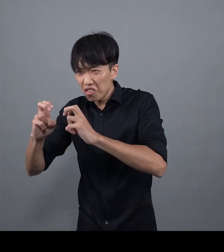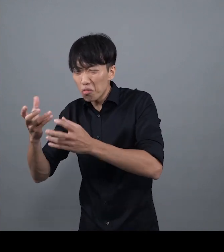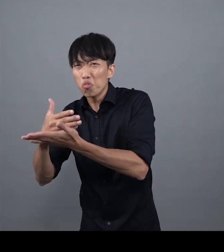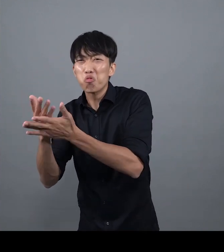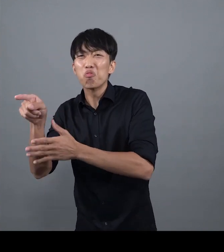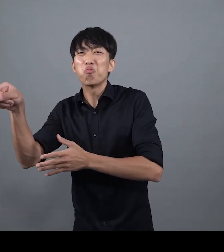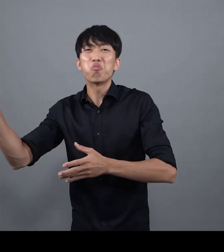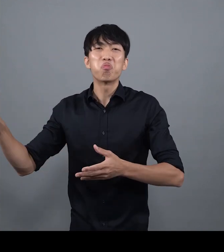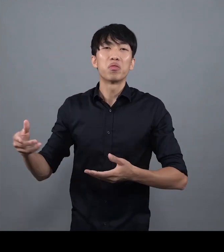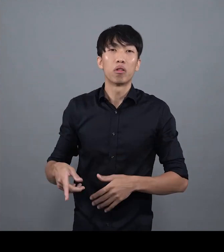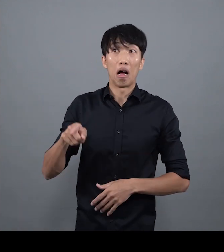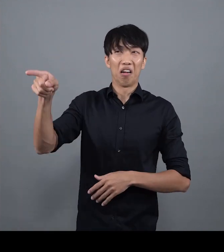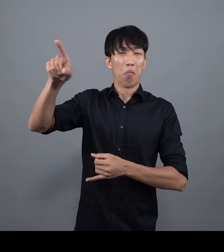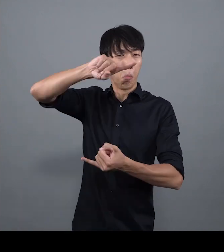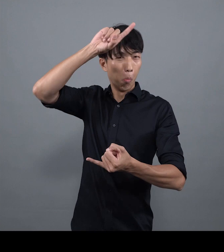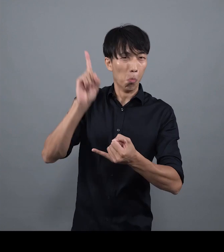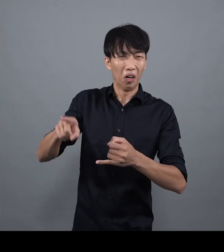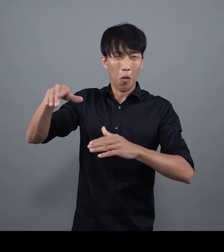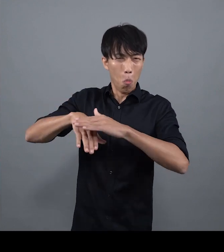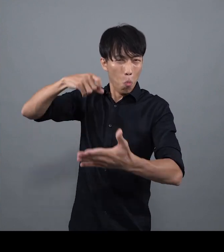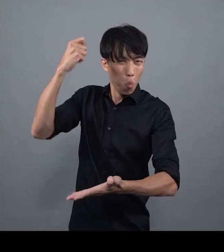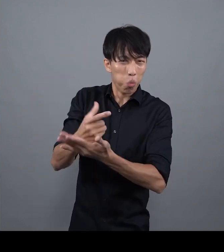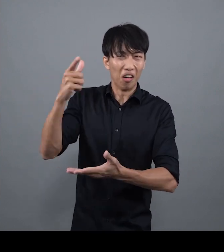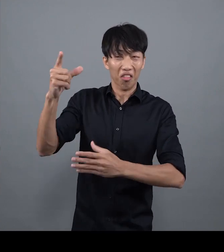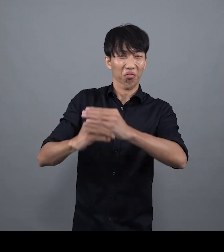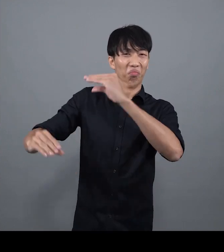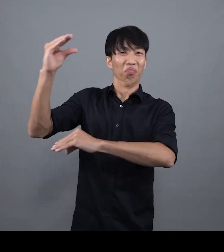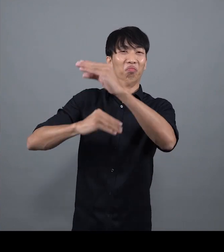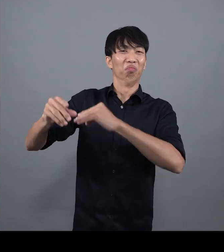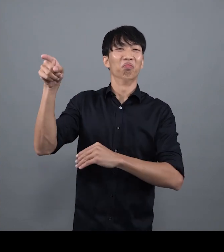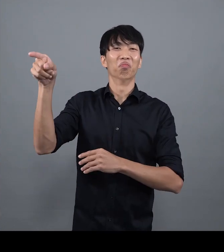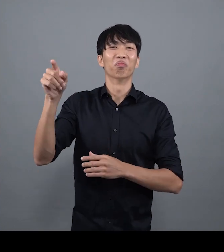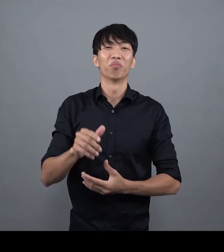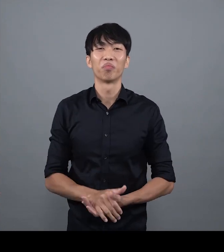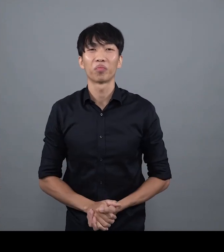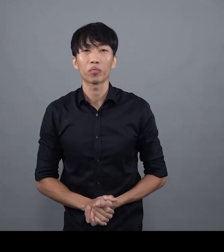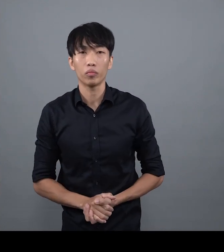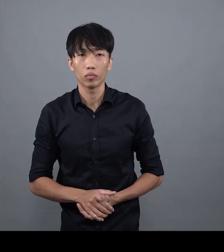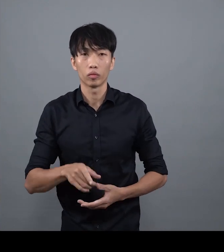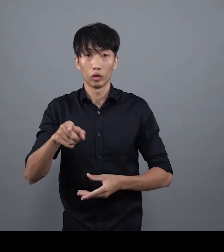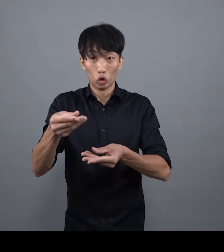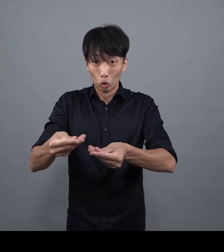These buildings will be the last treasure troves I guess it’s more worthwhile to build houses